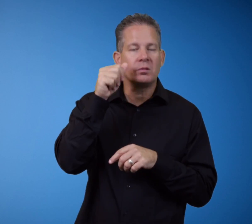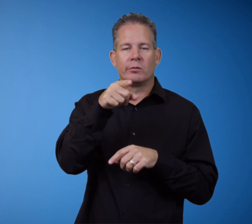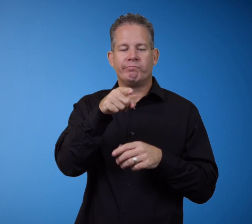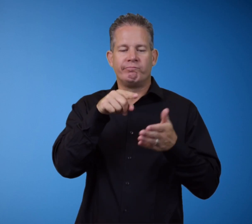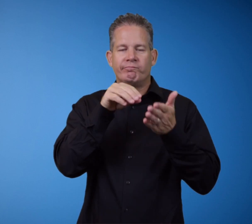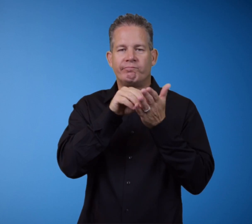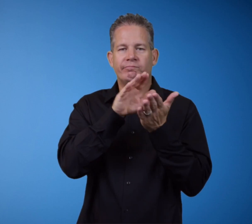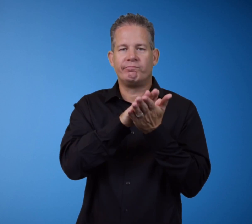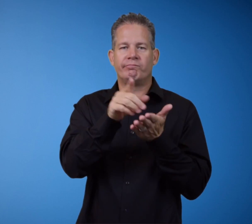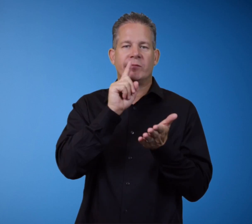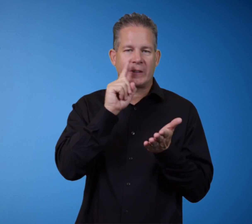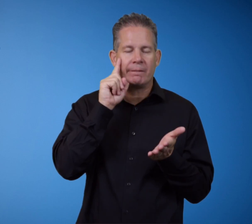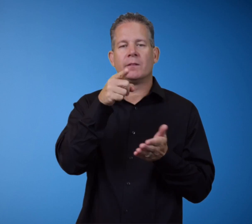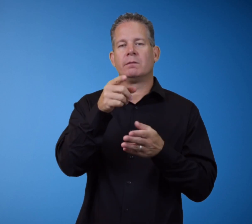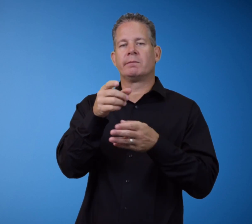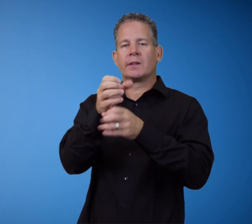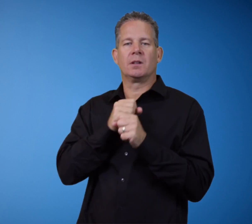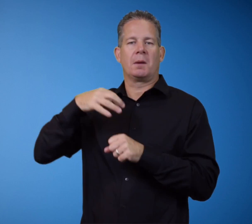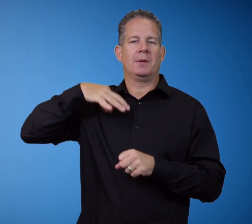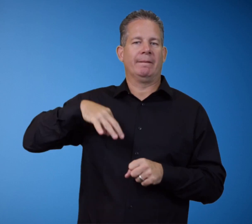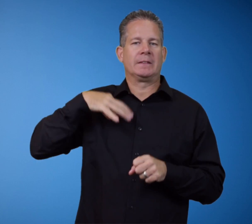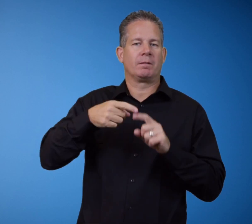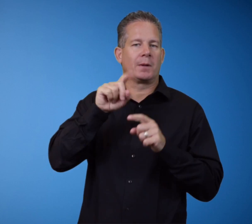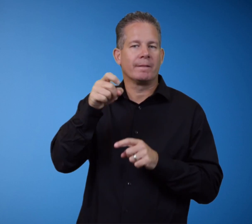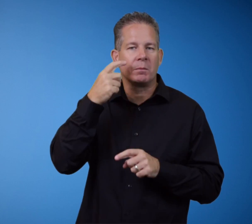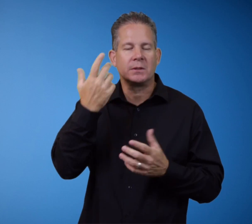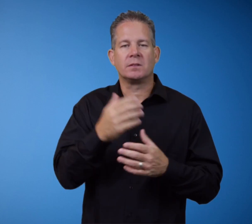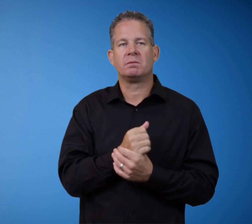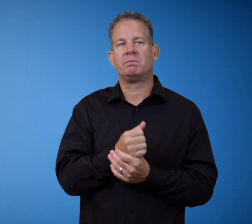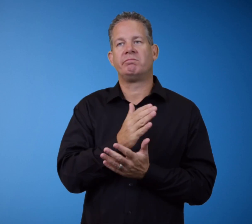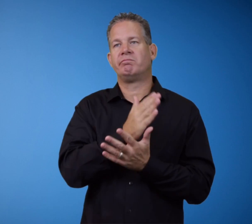For example, if you are deaf, you can go get documentation from an audiologist in order